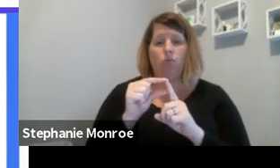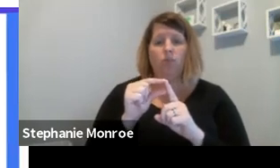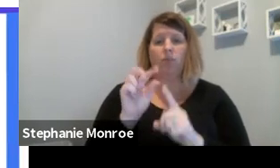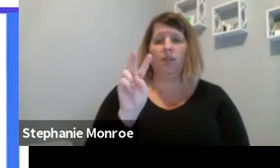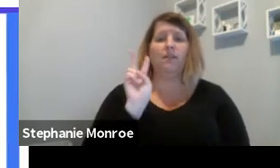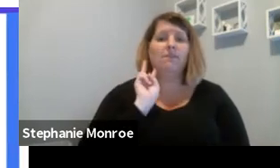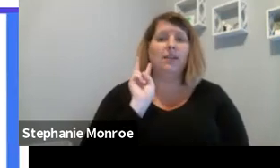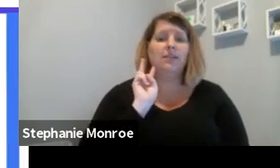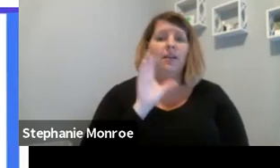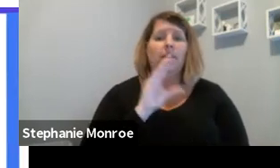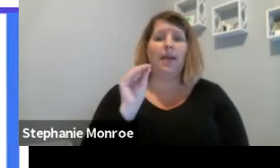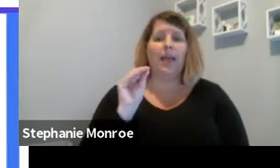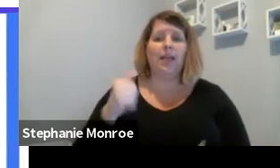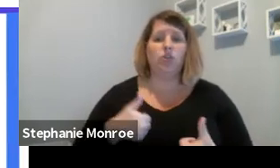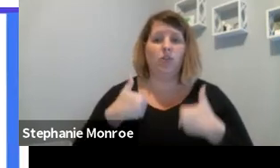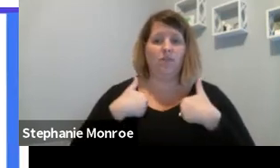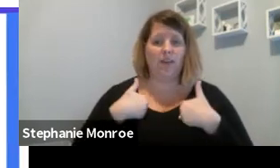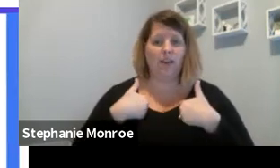and survivor interchangeably.